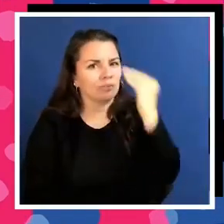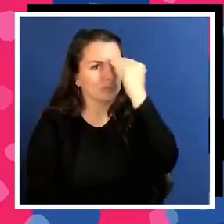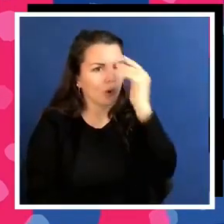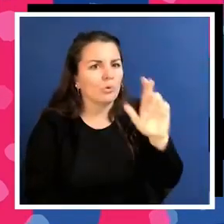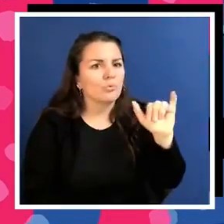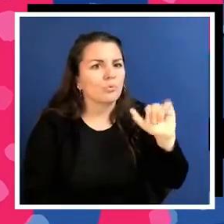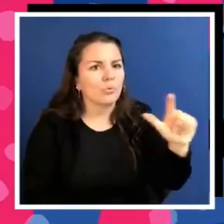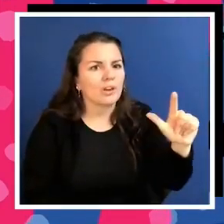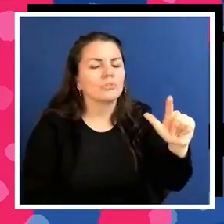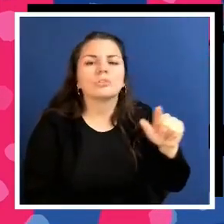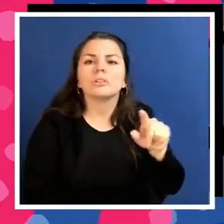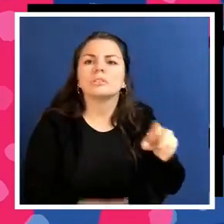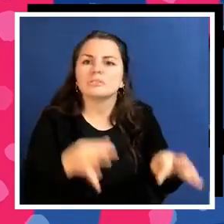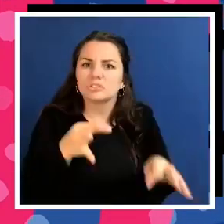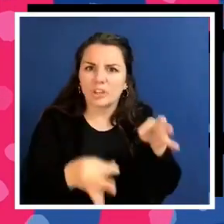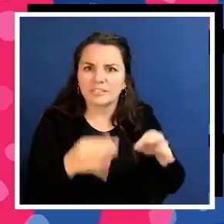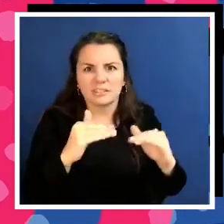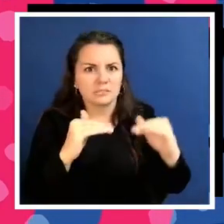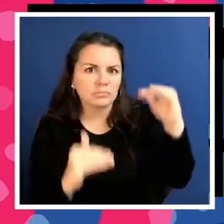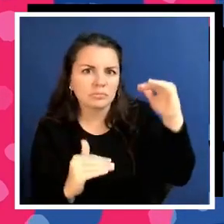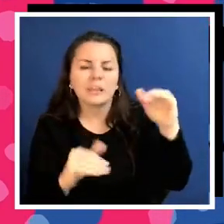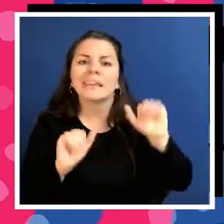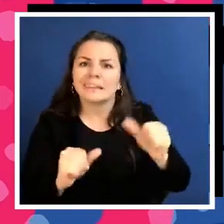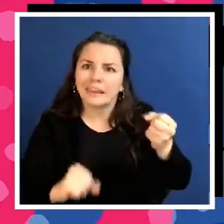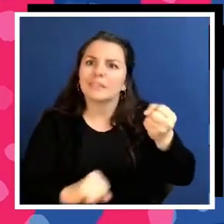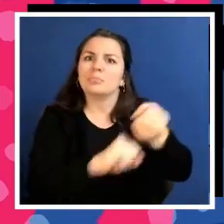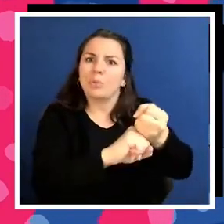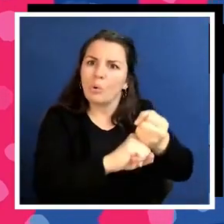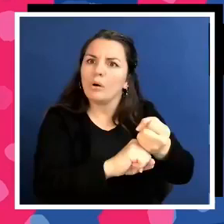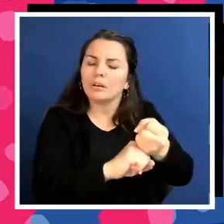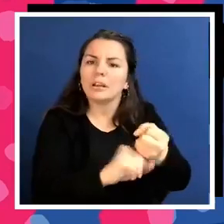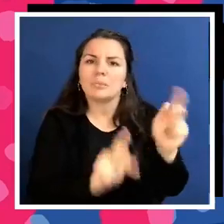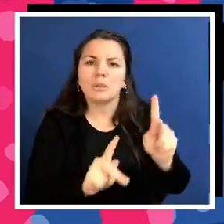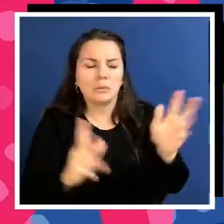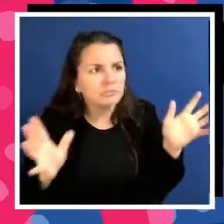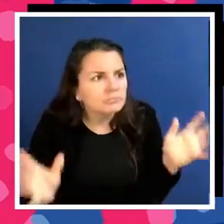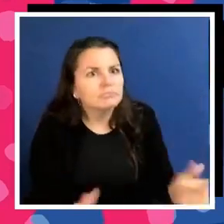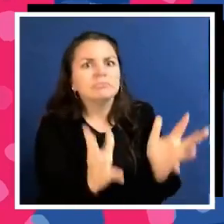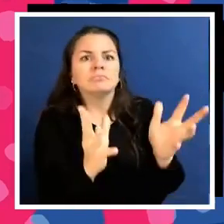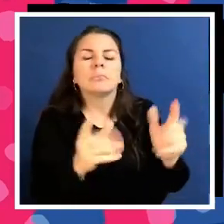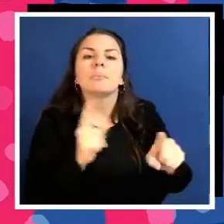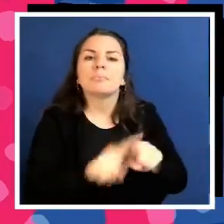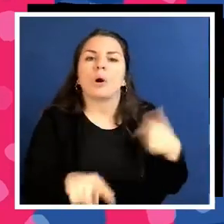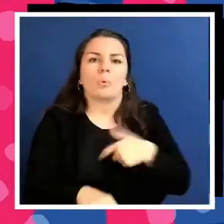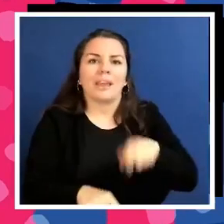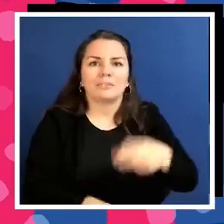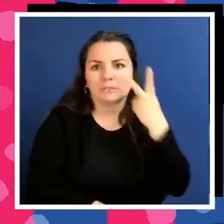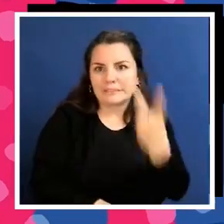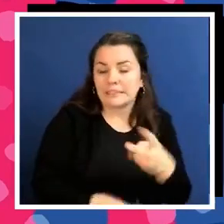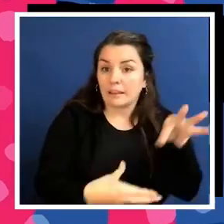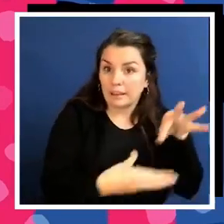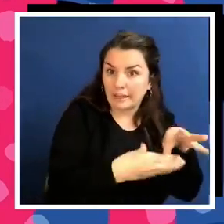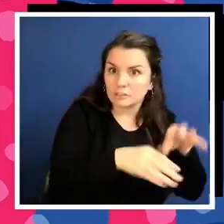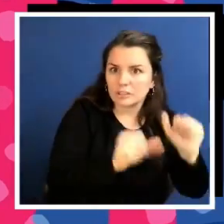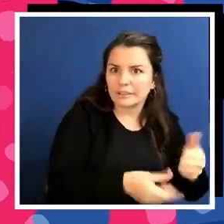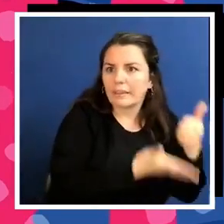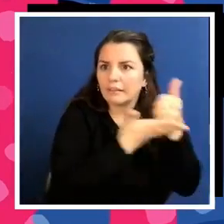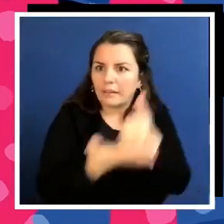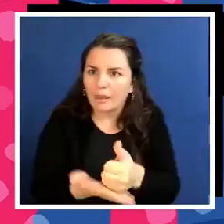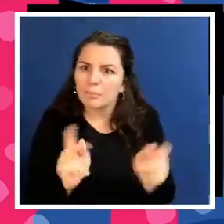POWERED FOLKS PARTICIPATION, WE